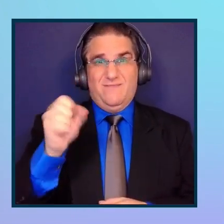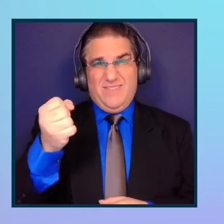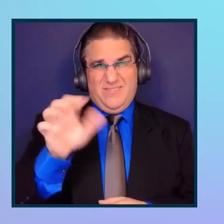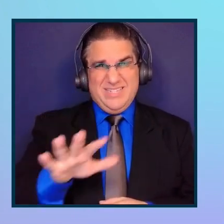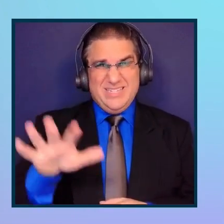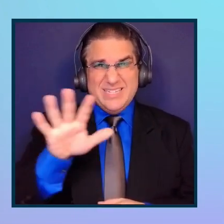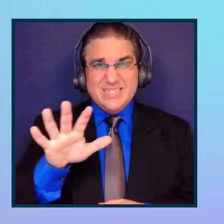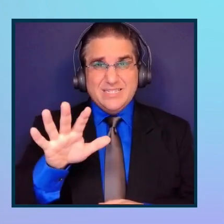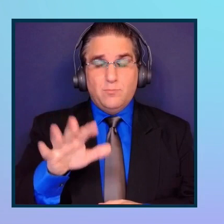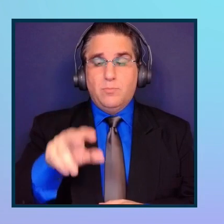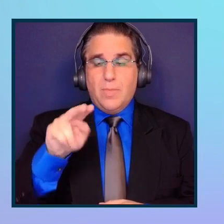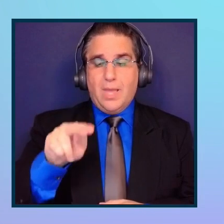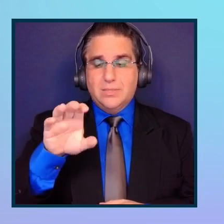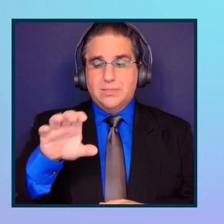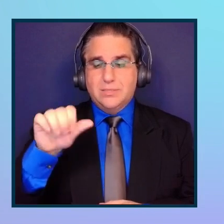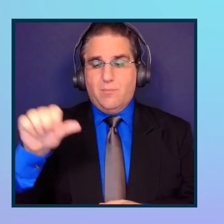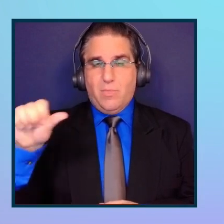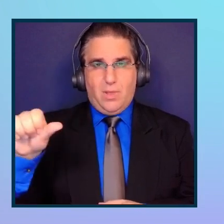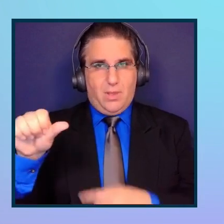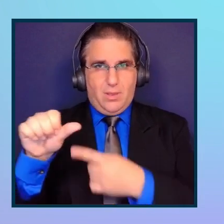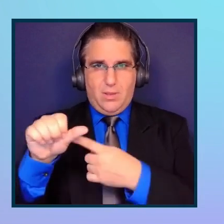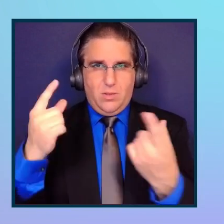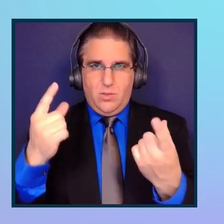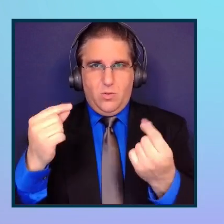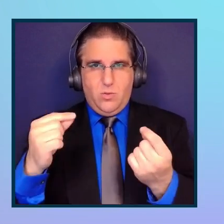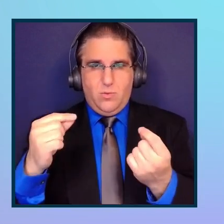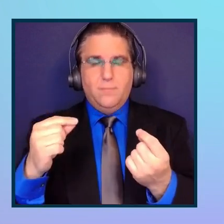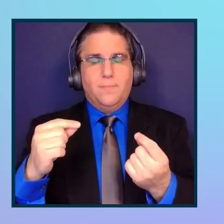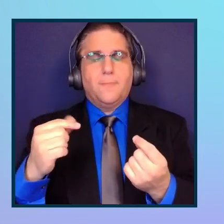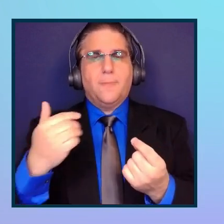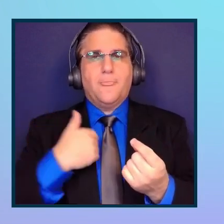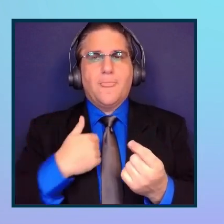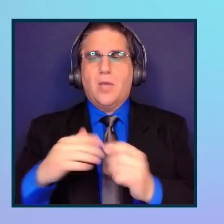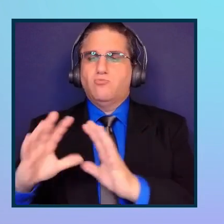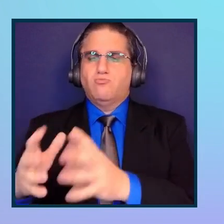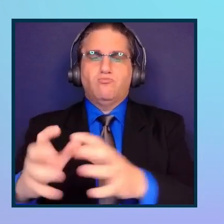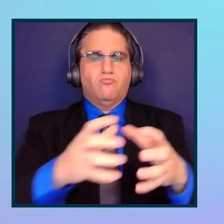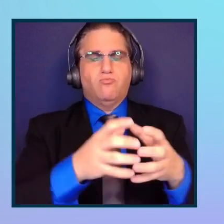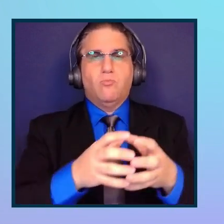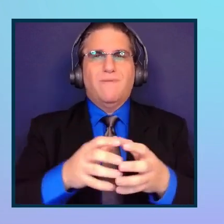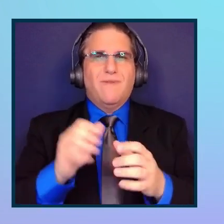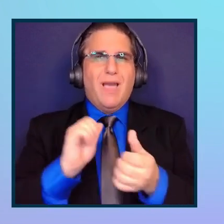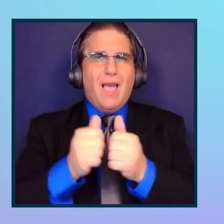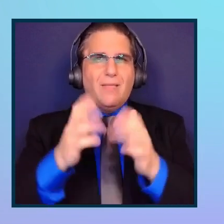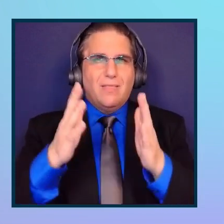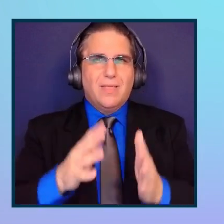the NCAA created a special designation of athlete, i.e student athletes,